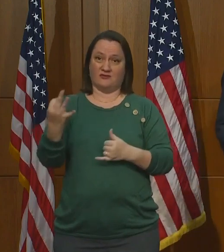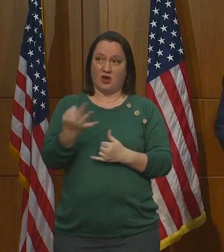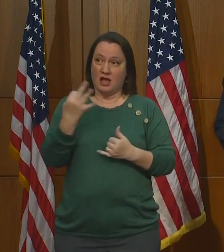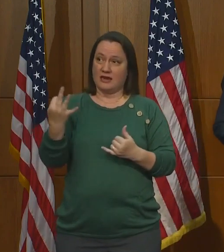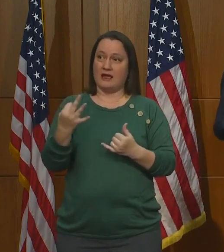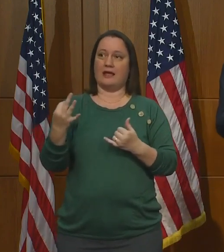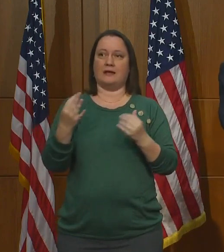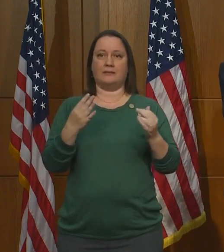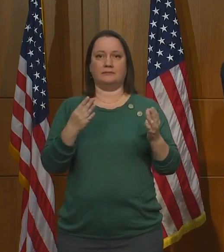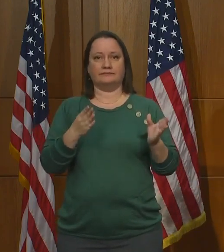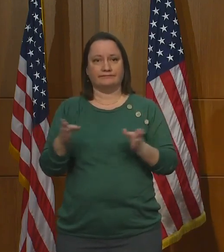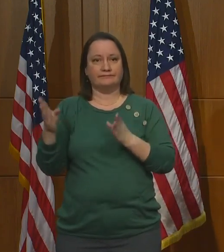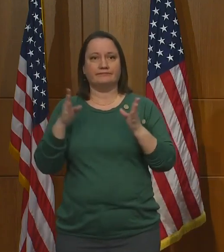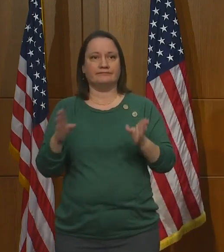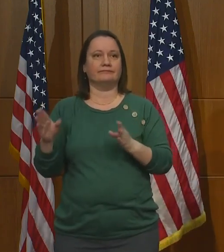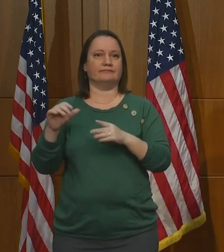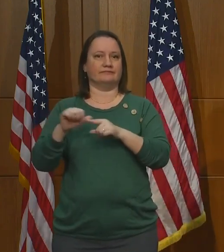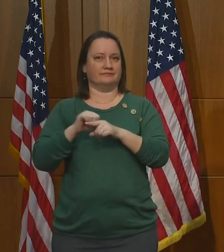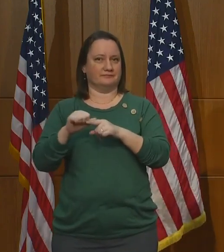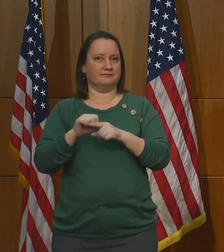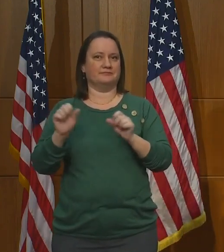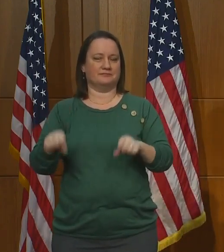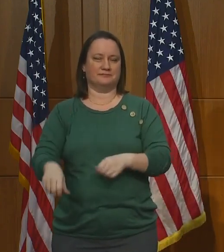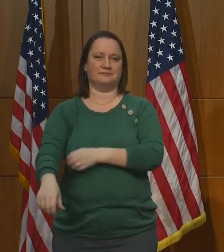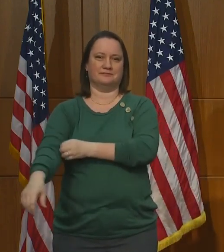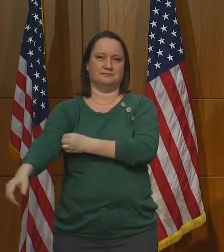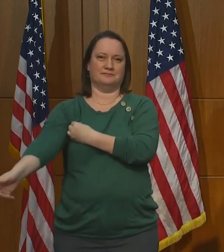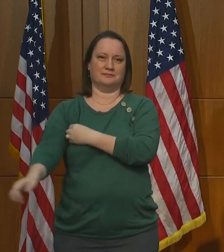PLAYING THIS FRIDAY WITH THE